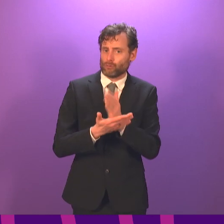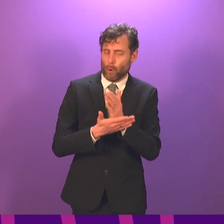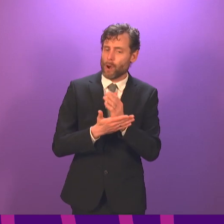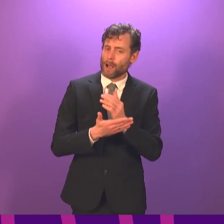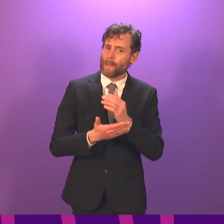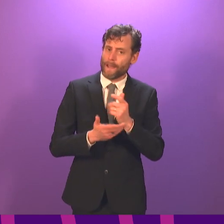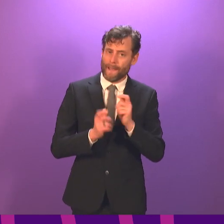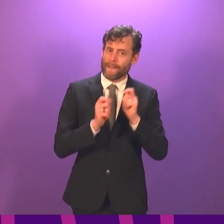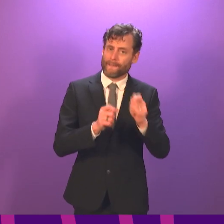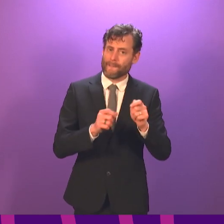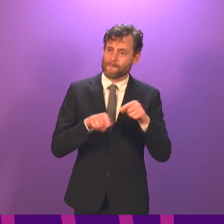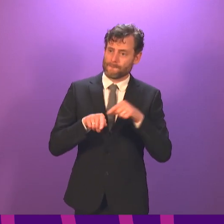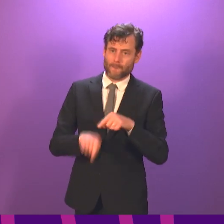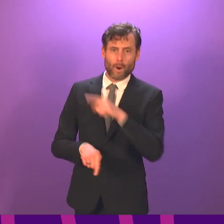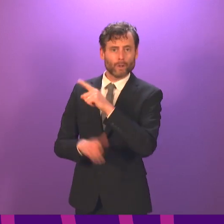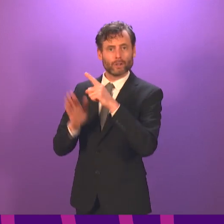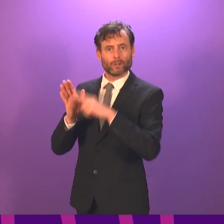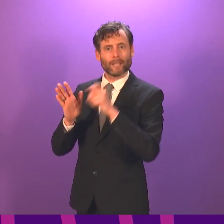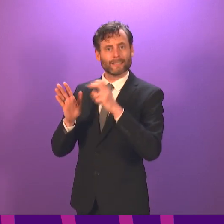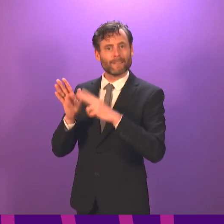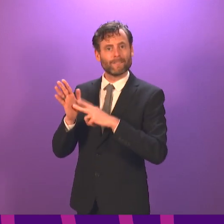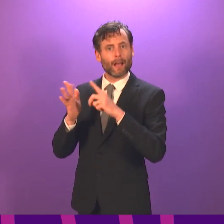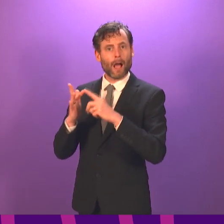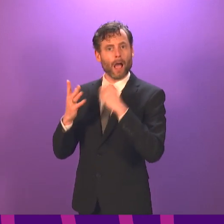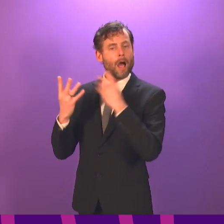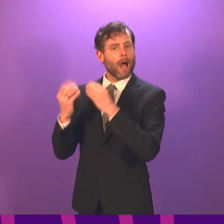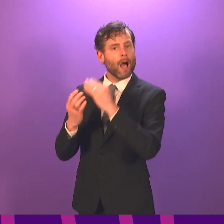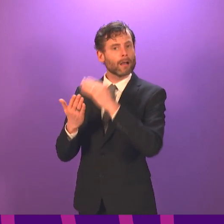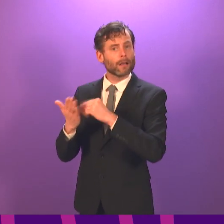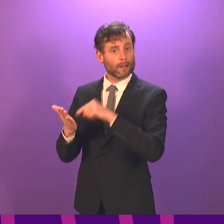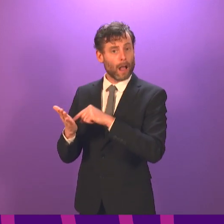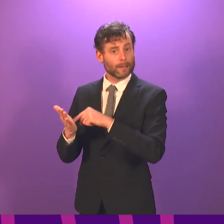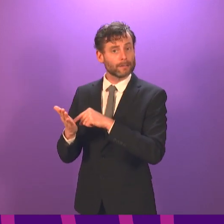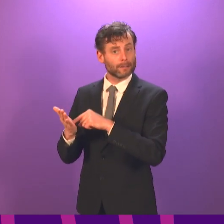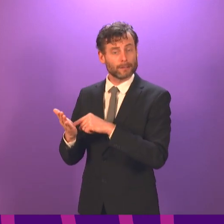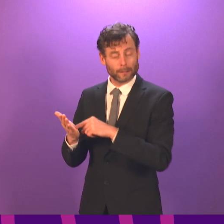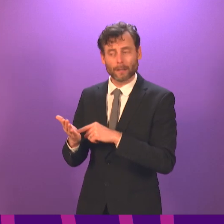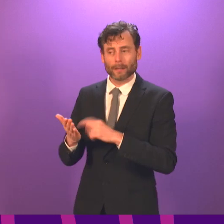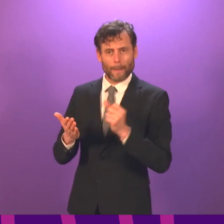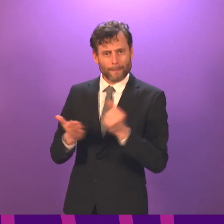Committee on Vaccination and Immunisation guidance and across Scotland?